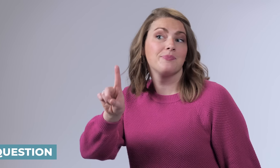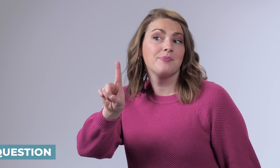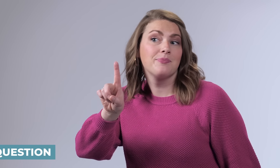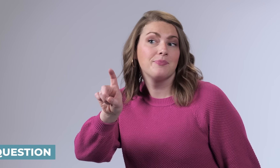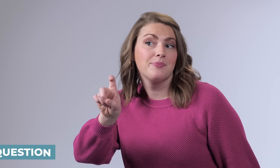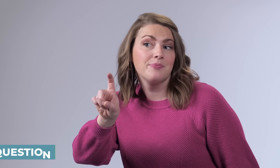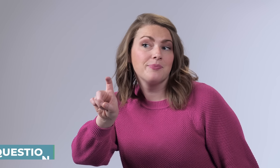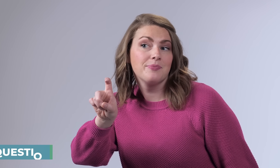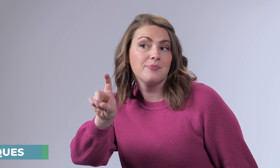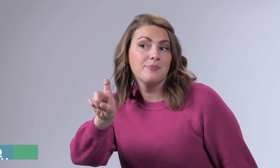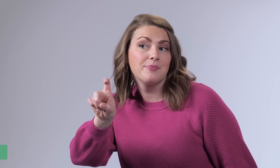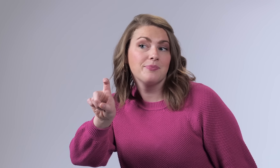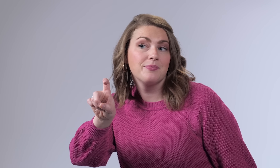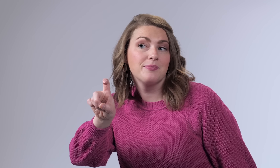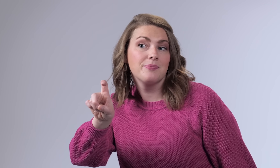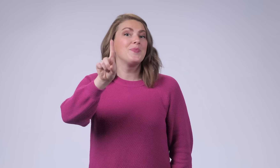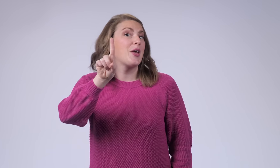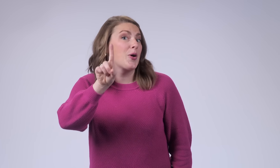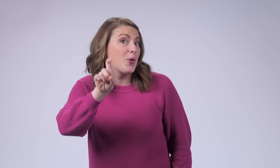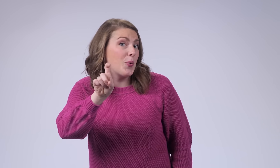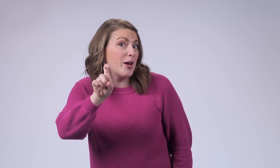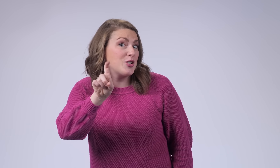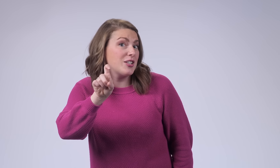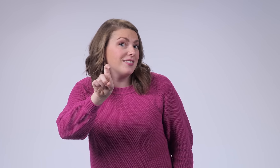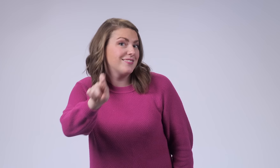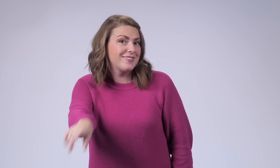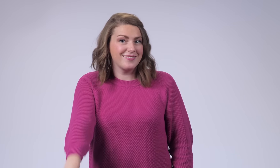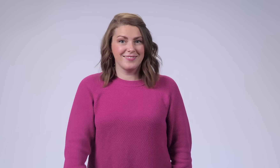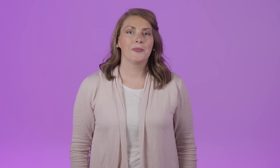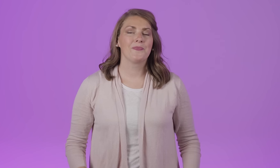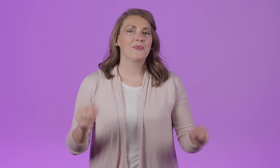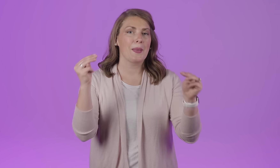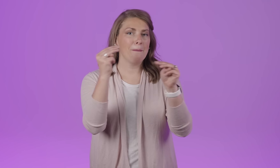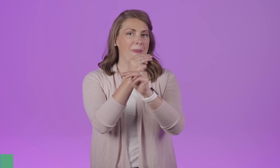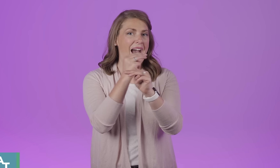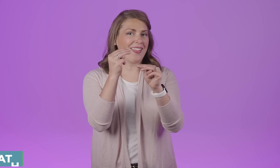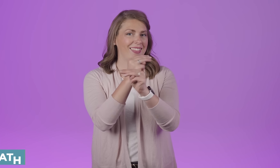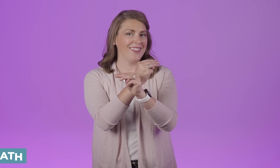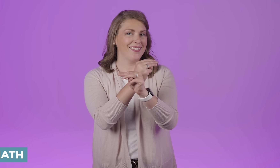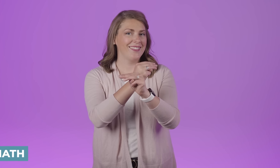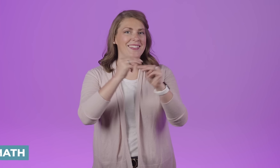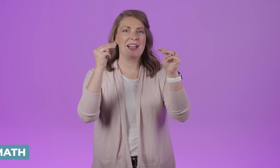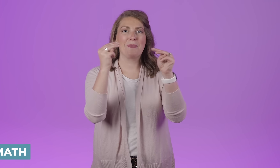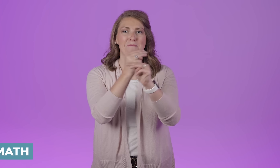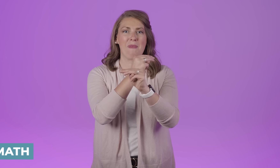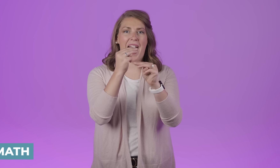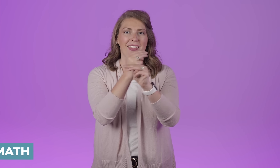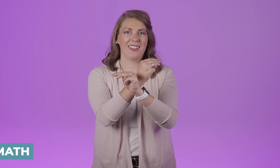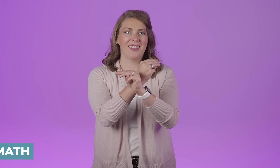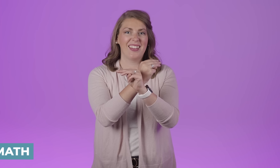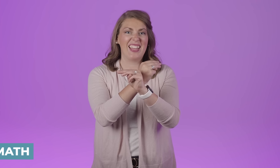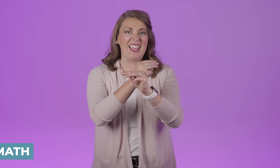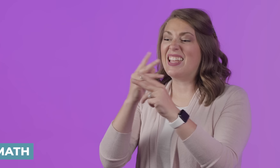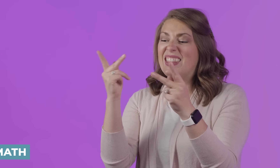It's like a tiny little question Mark. Question. Math.